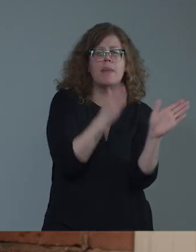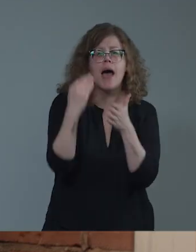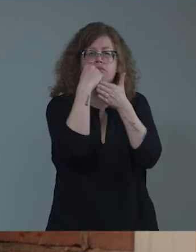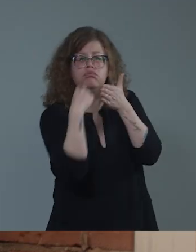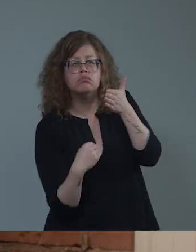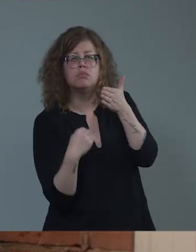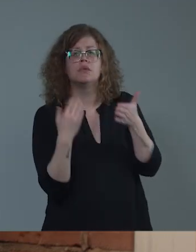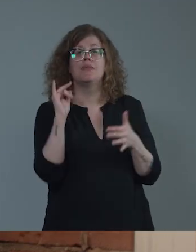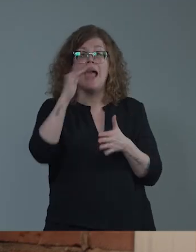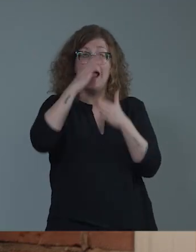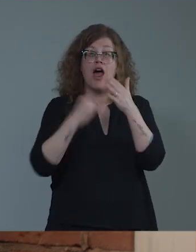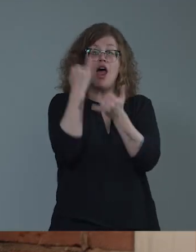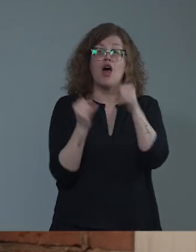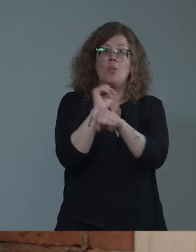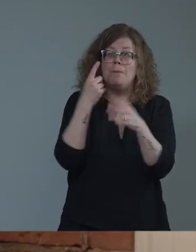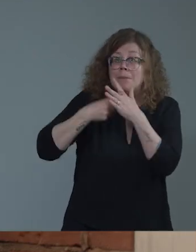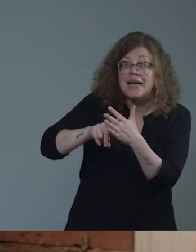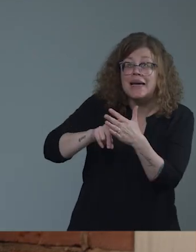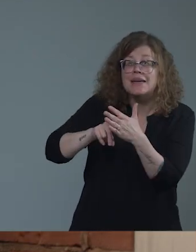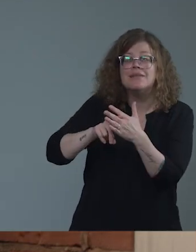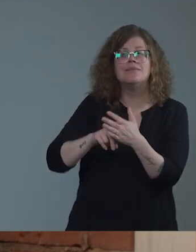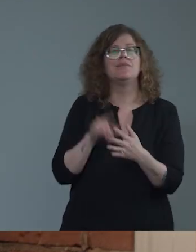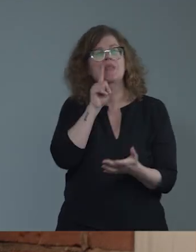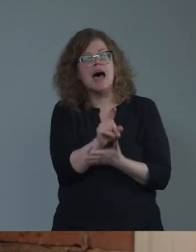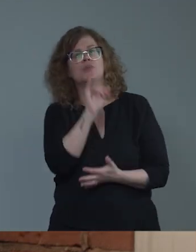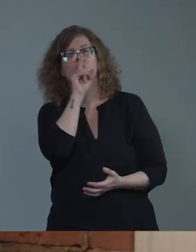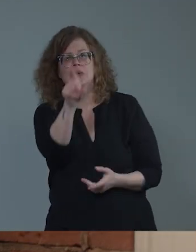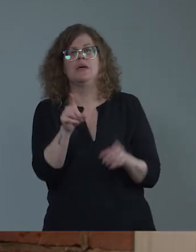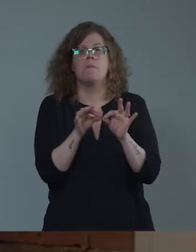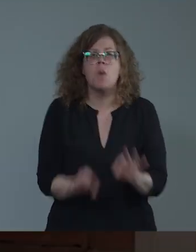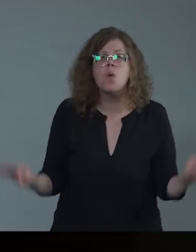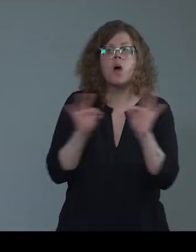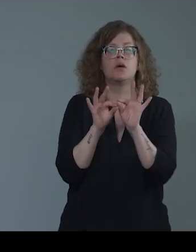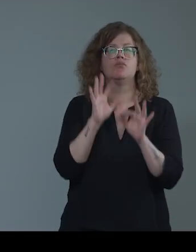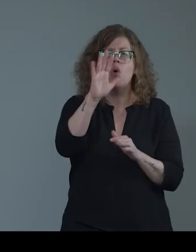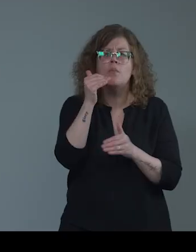planning team, is to understand that the end needs to be planned for from the beginning.